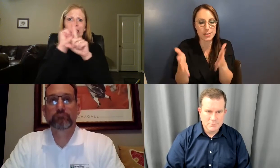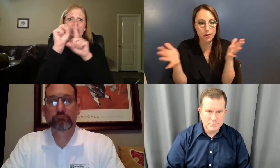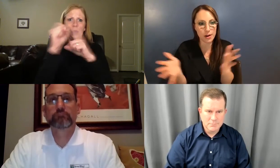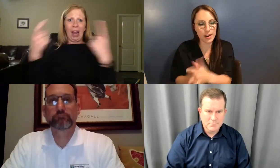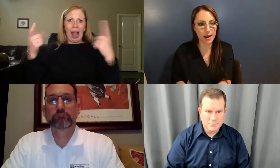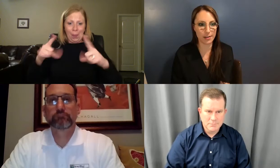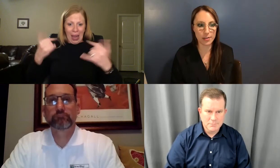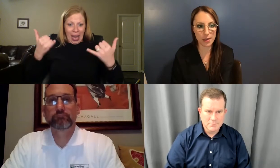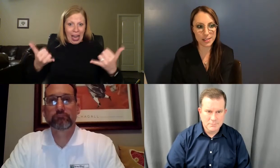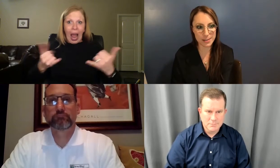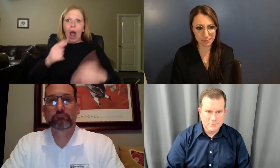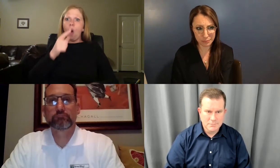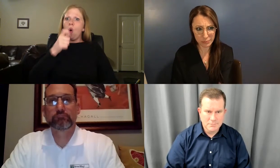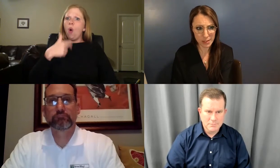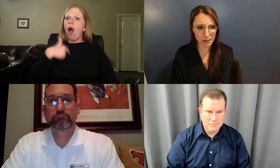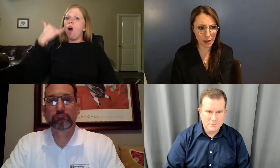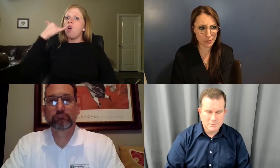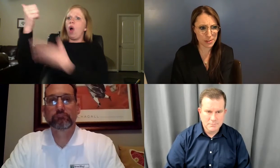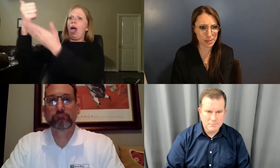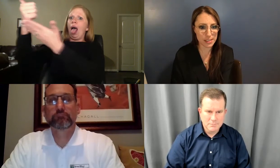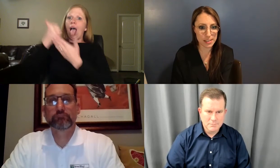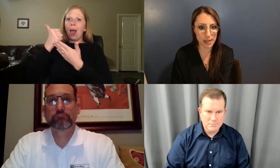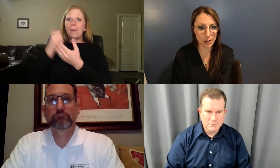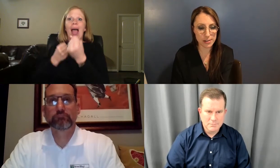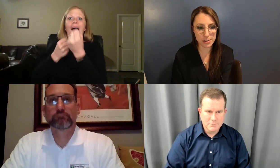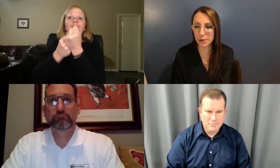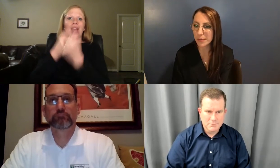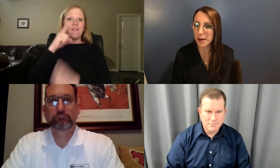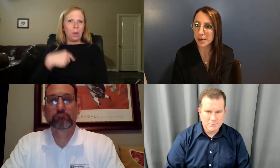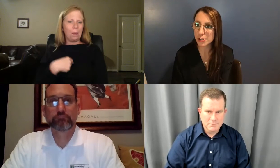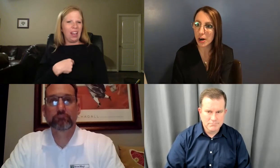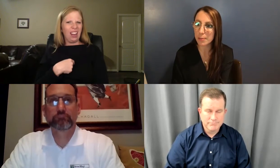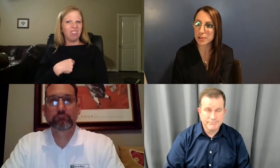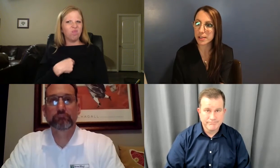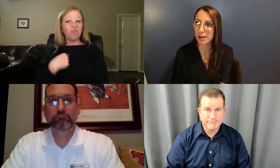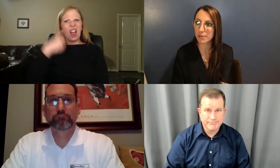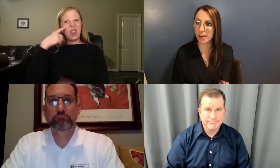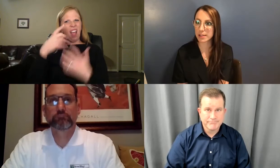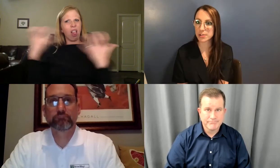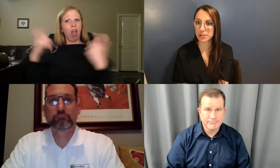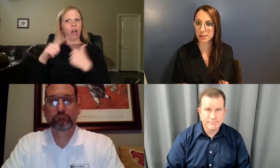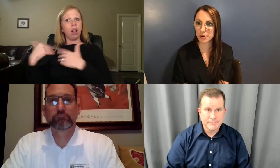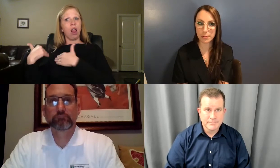and so I think that that's a lot for somebody to take on. So yeah, I'm not sure I personally have that answer either,